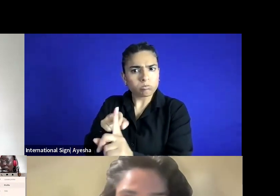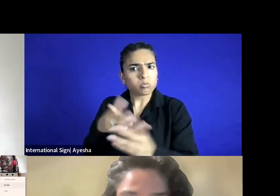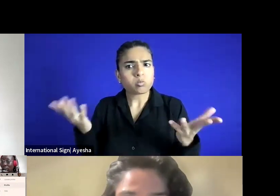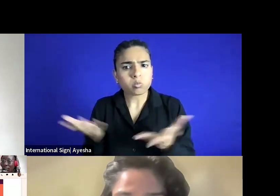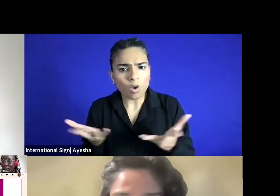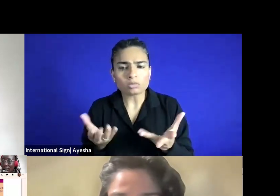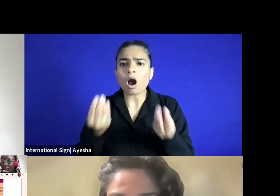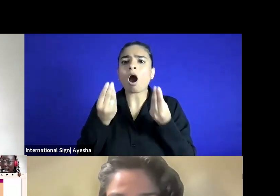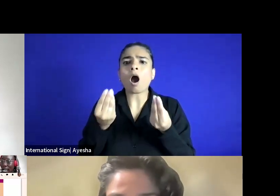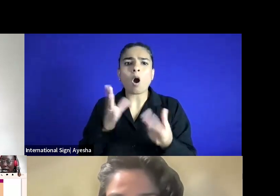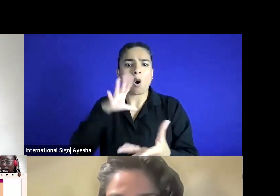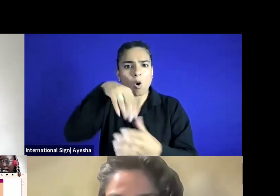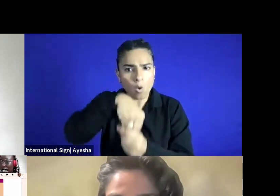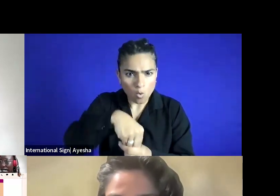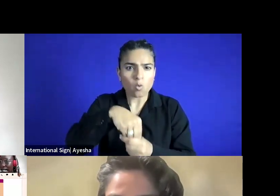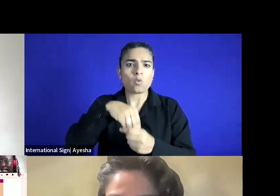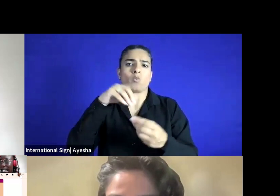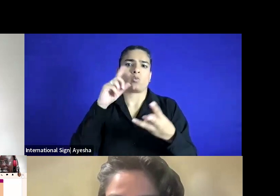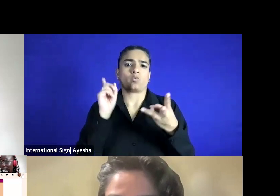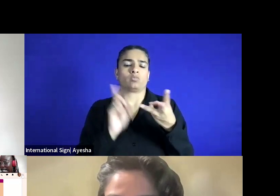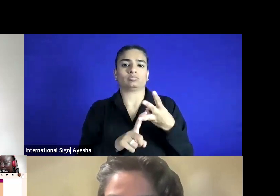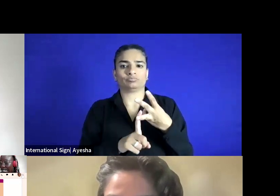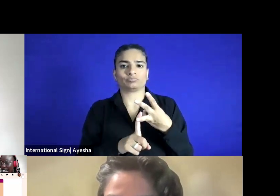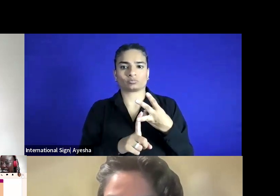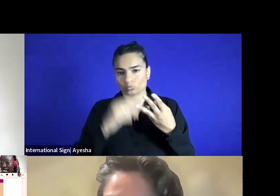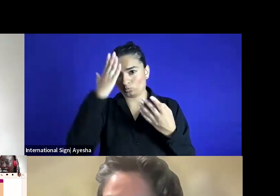So on the right hand side of the screen, there's is a small,